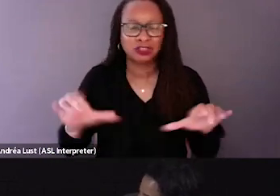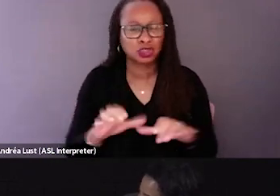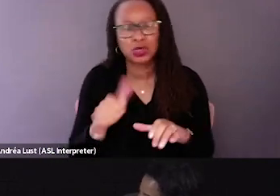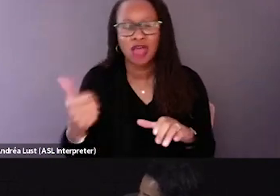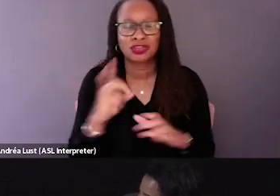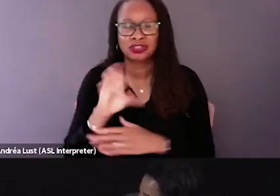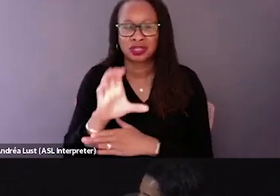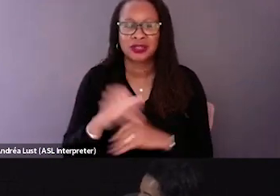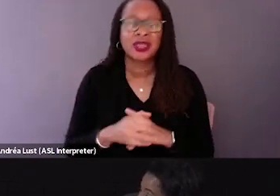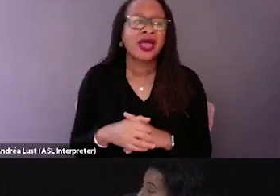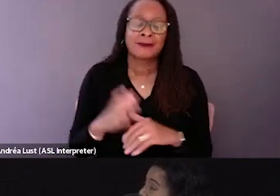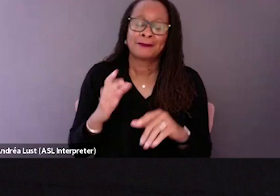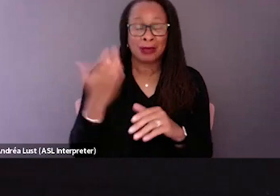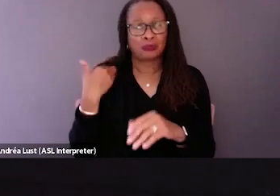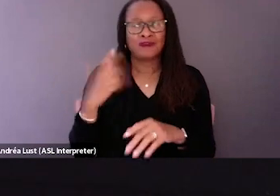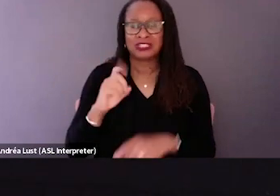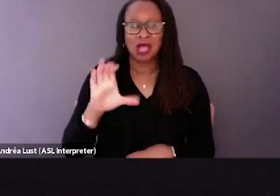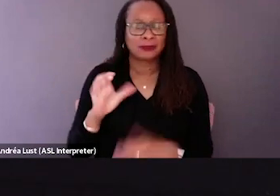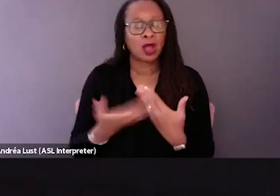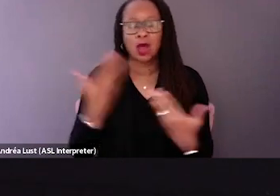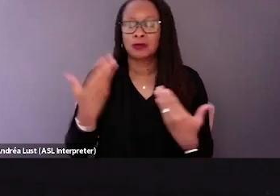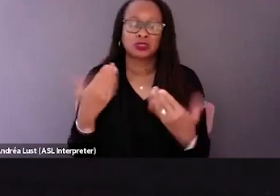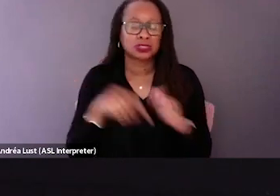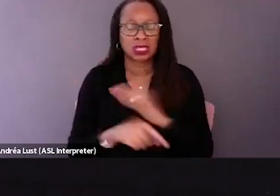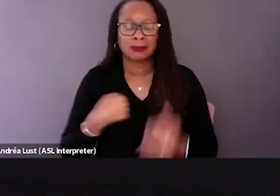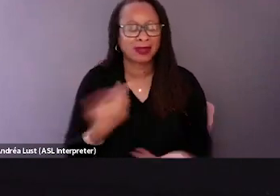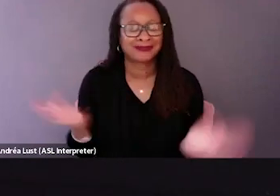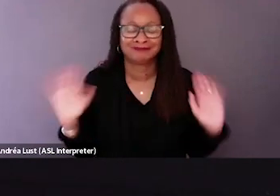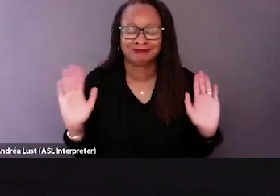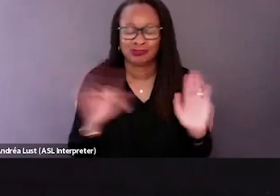after "Very Semi-Serious," which is a great film, but like almost broke me, almost killed me.